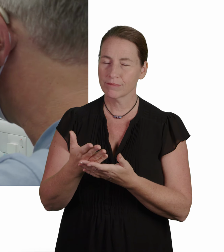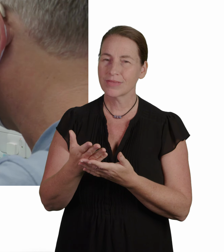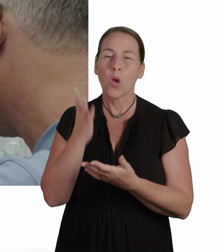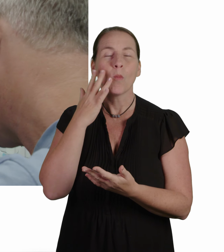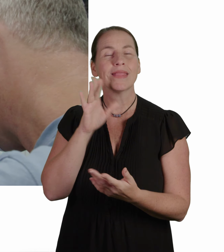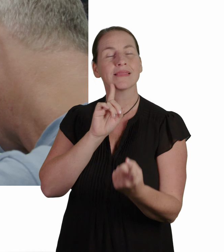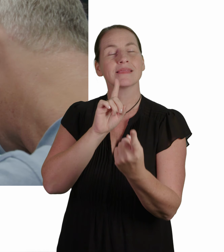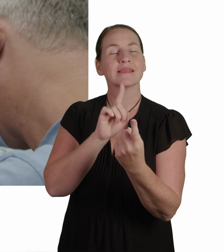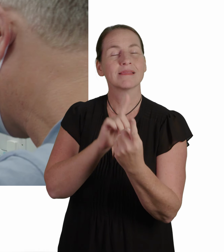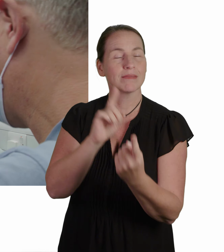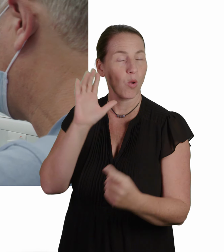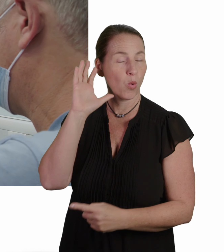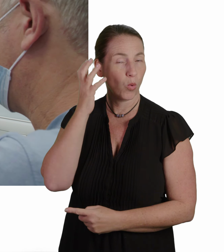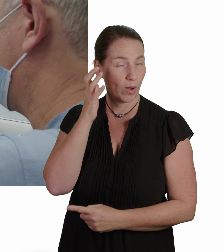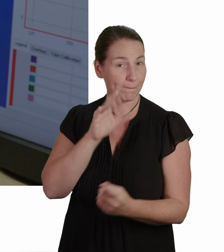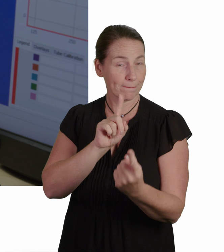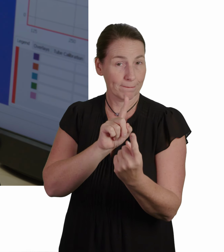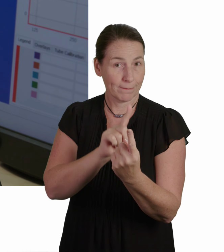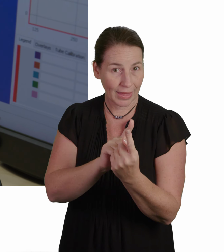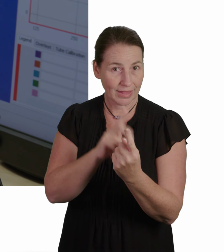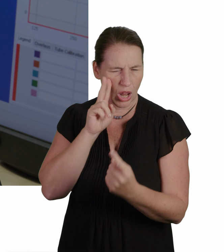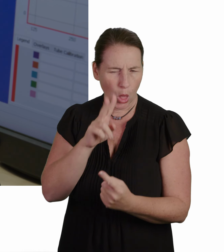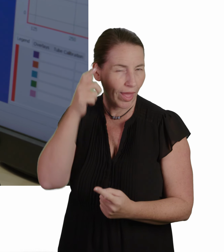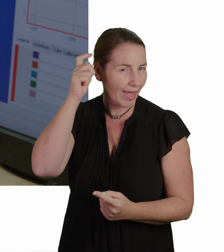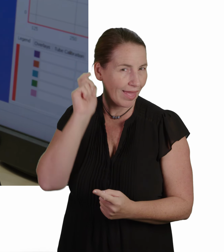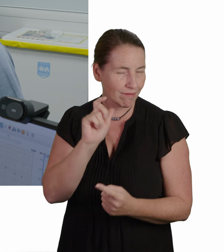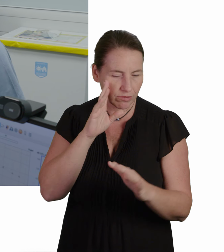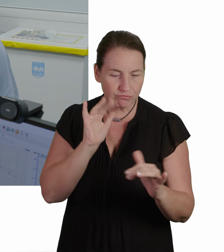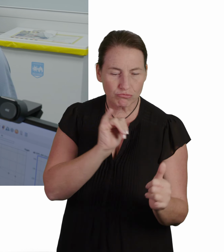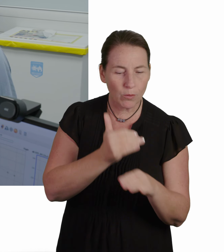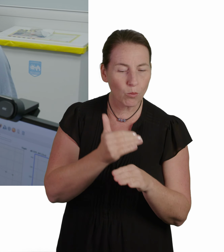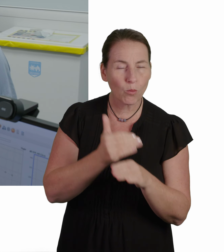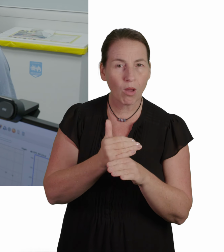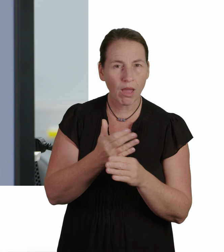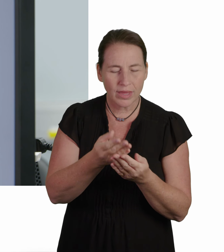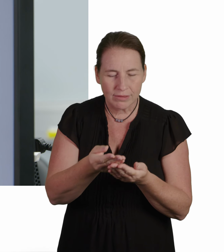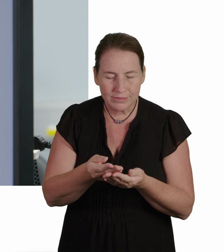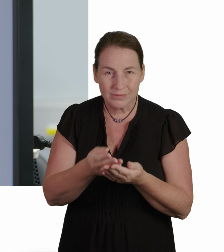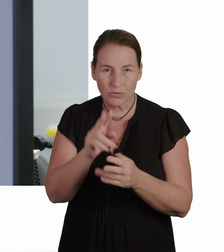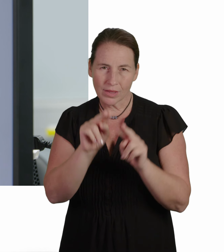When you meet the audiologist, they will look at your hearing aids, make sure they're working,